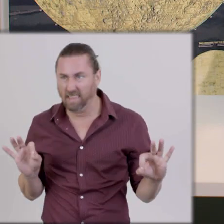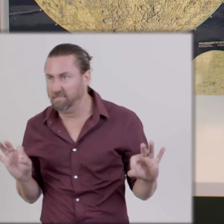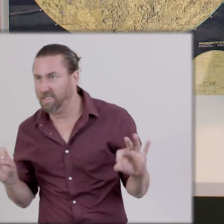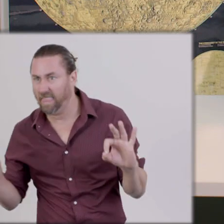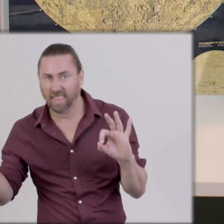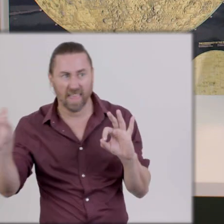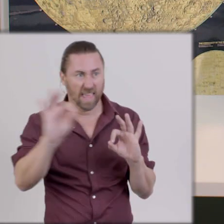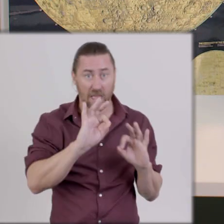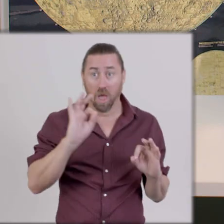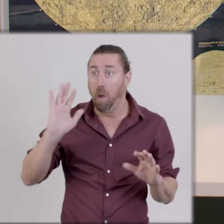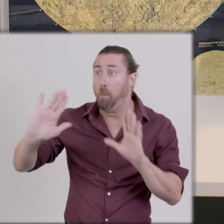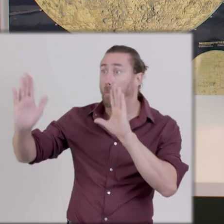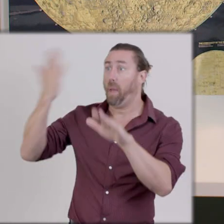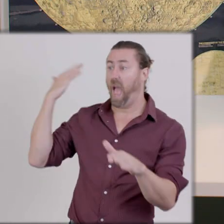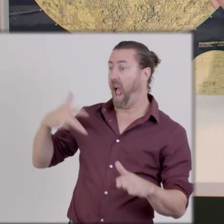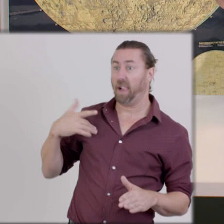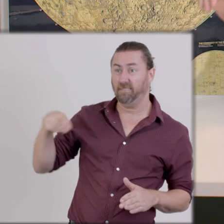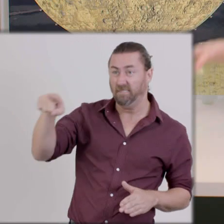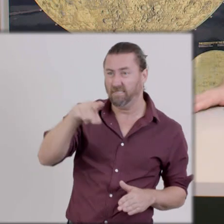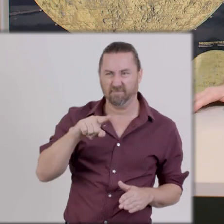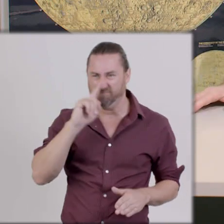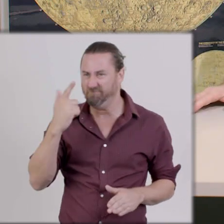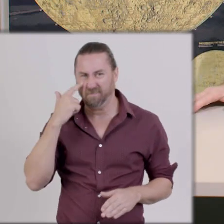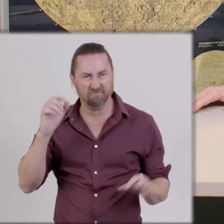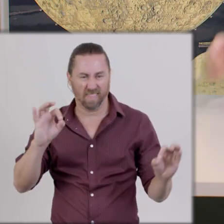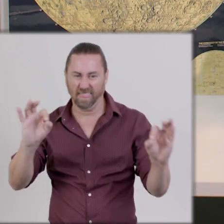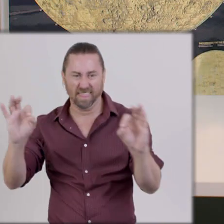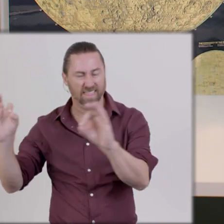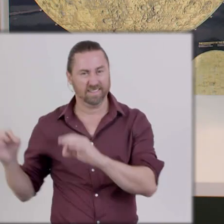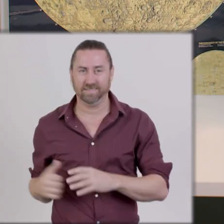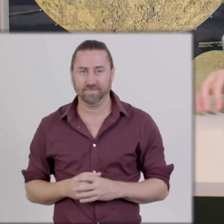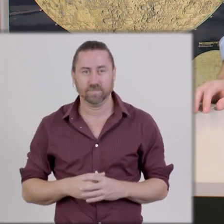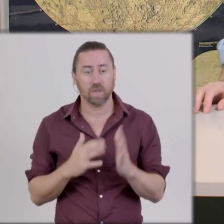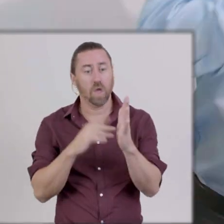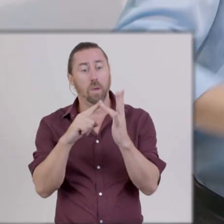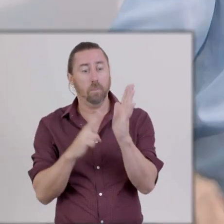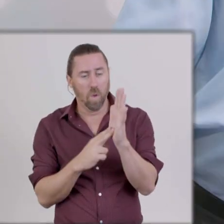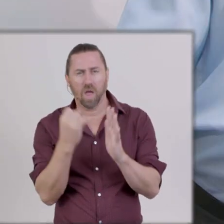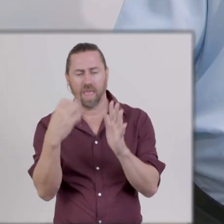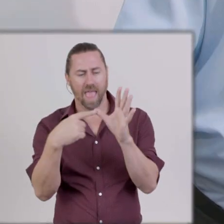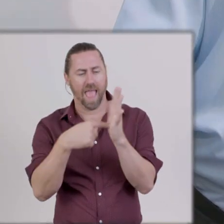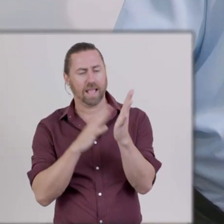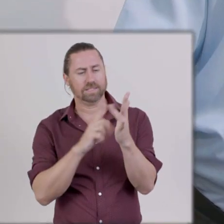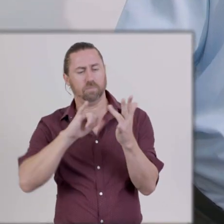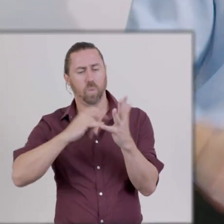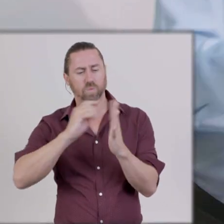or anything ever having lived there. One reason might be, the moon has no atmosphere.